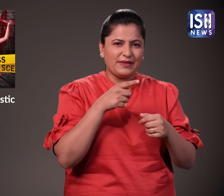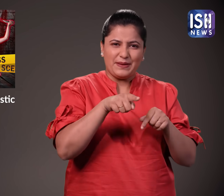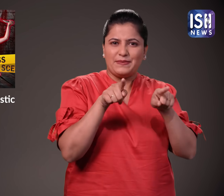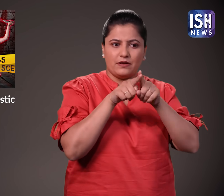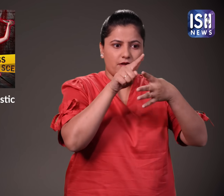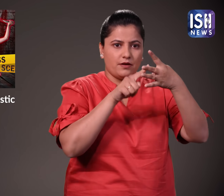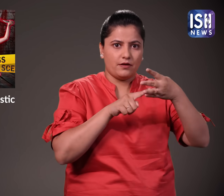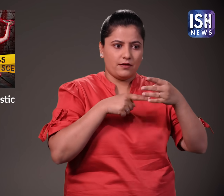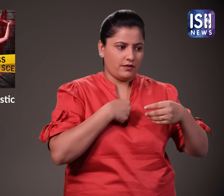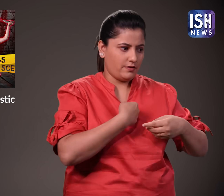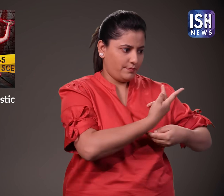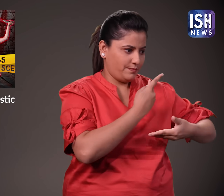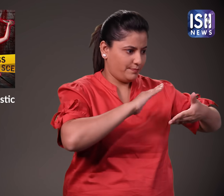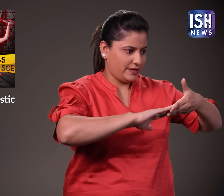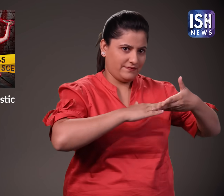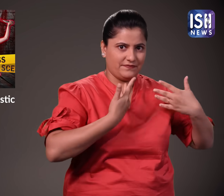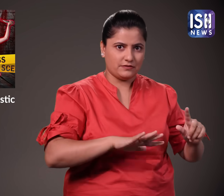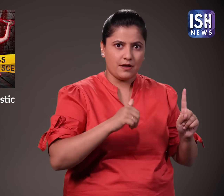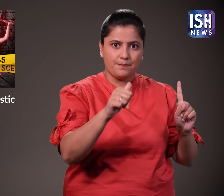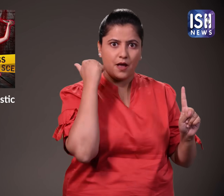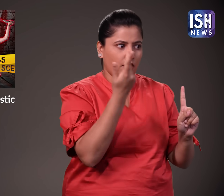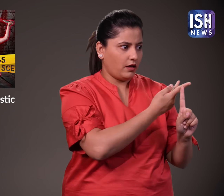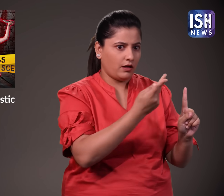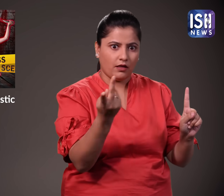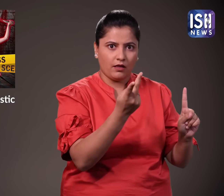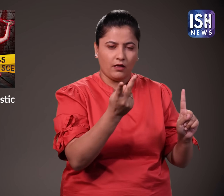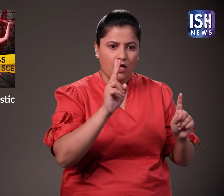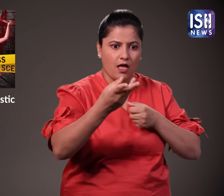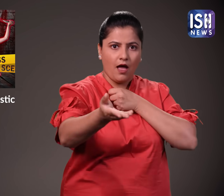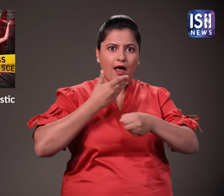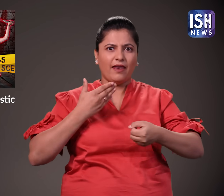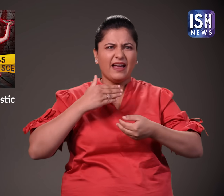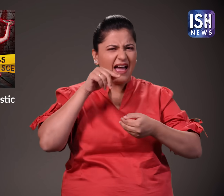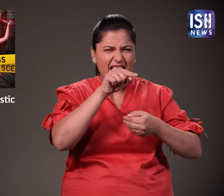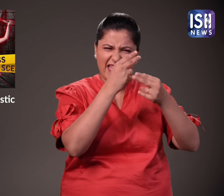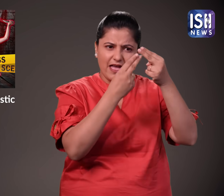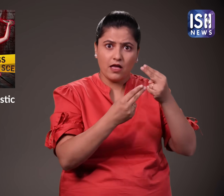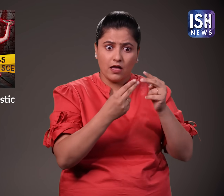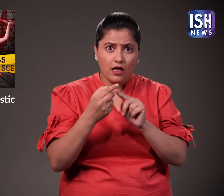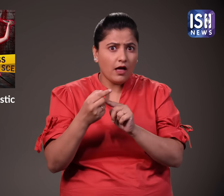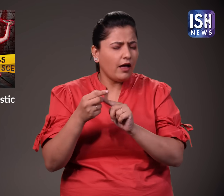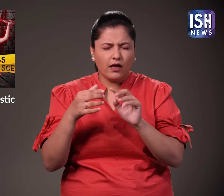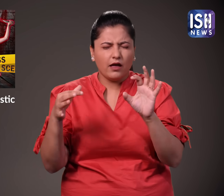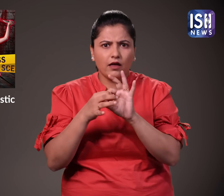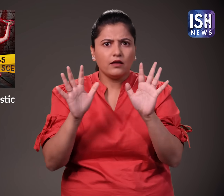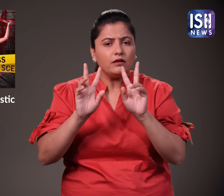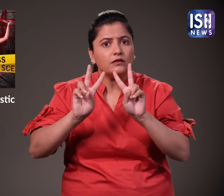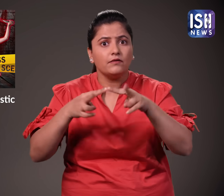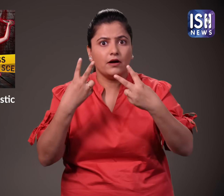In previous 4 incidents, women were having an affair and killed their husbands. But this incident is unique.